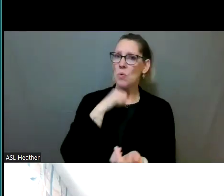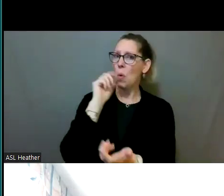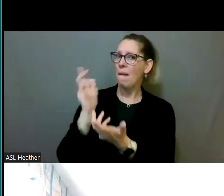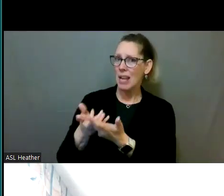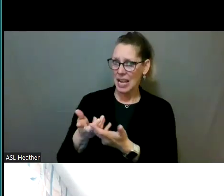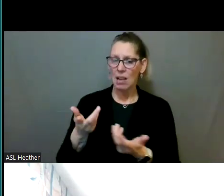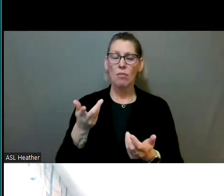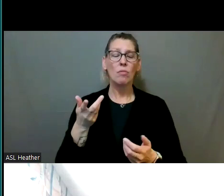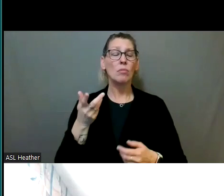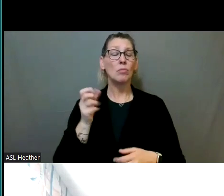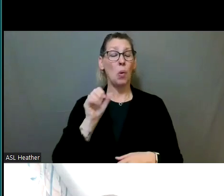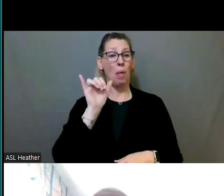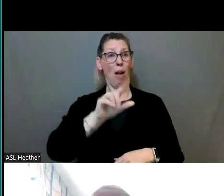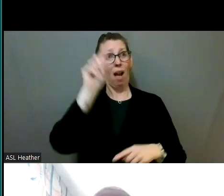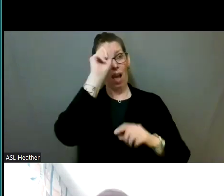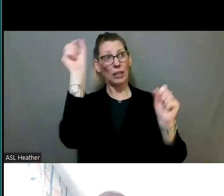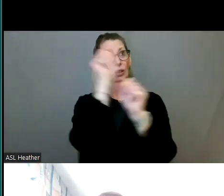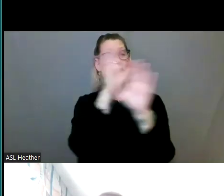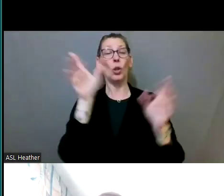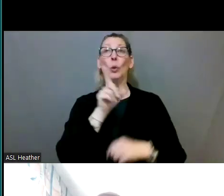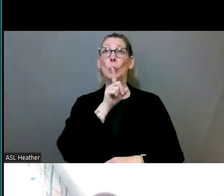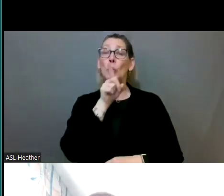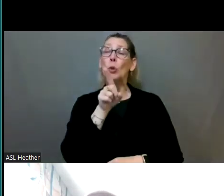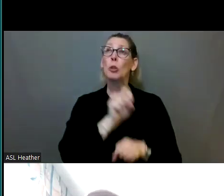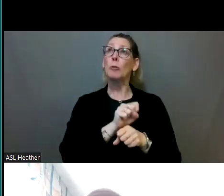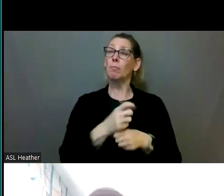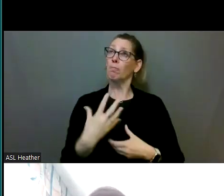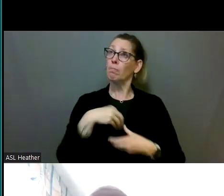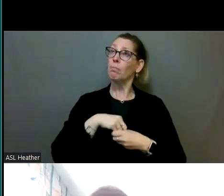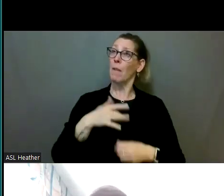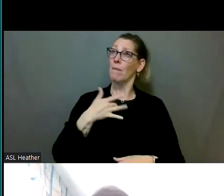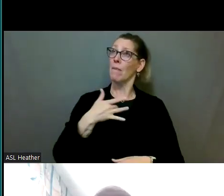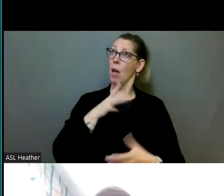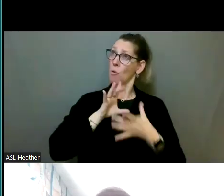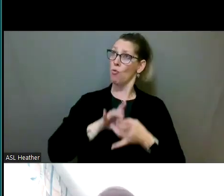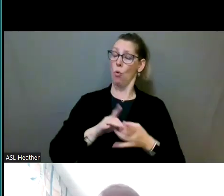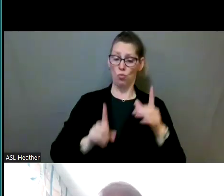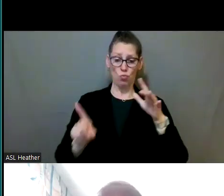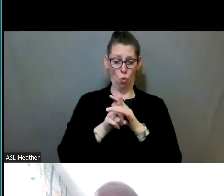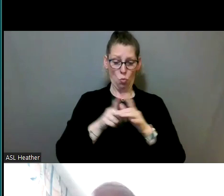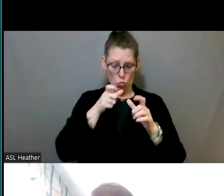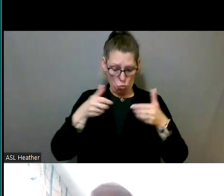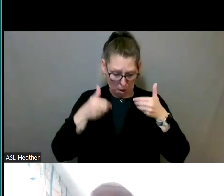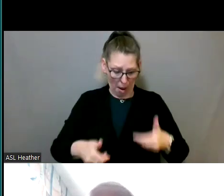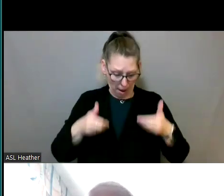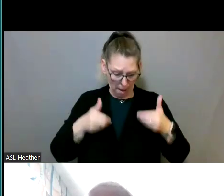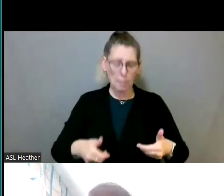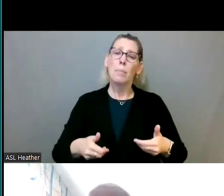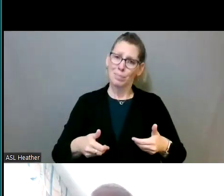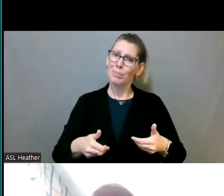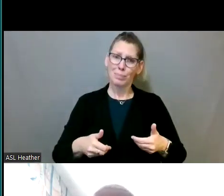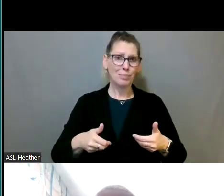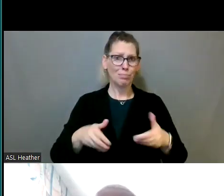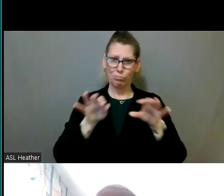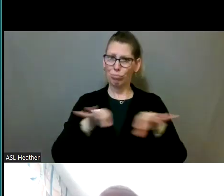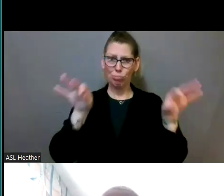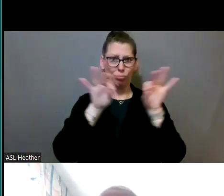the ideal that that true belonging - I can show up as I am - is really rich and at a different